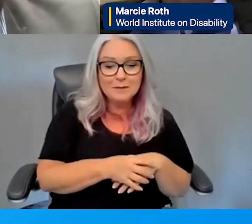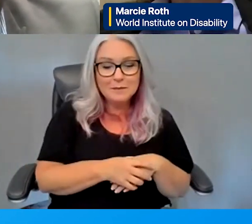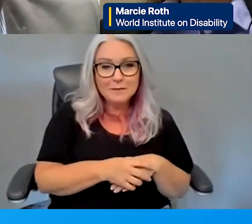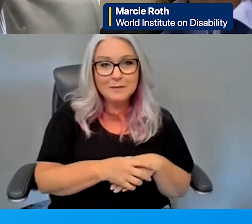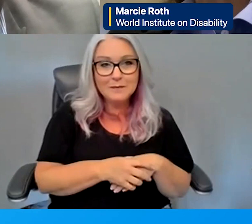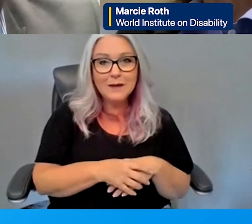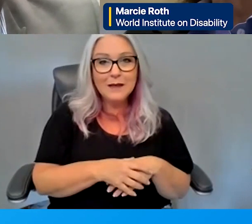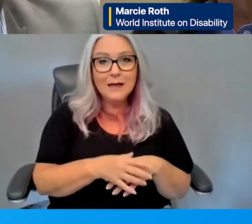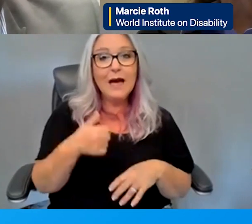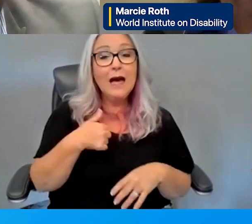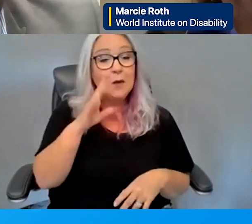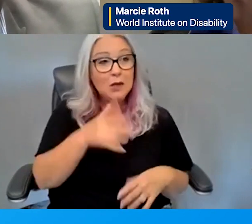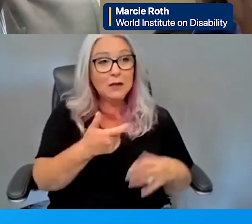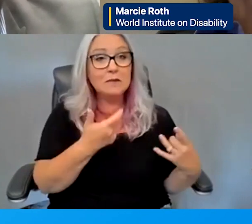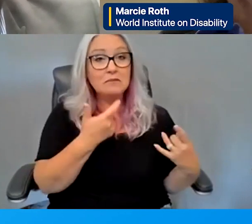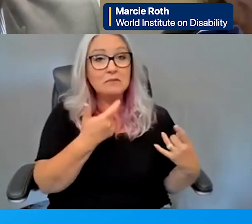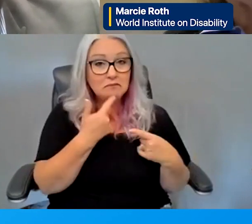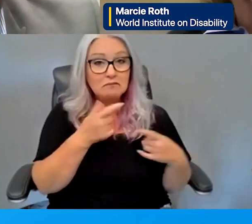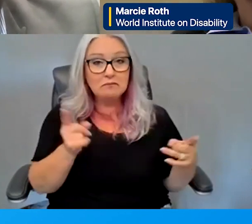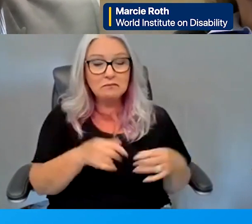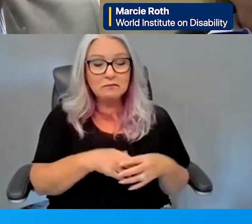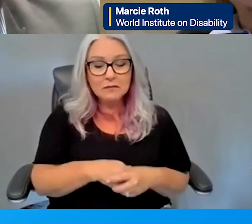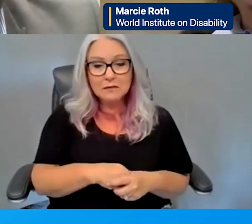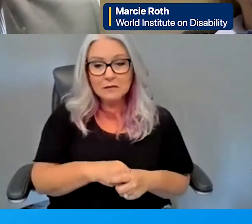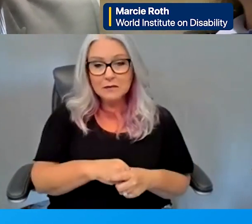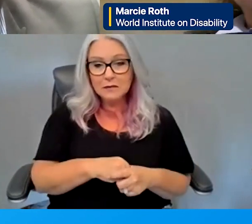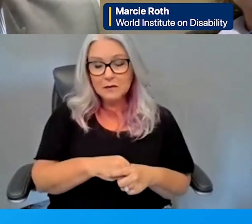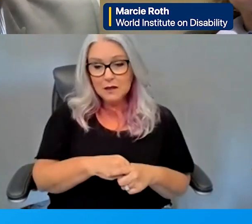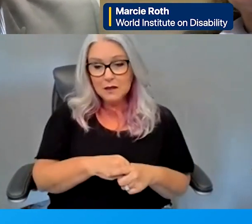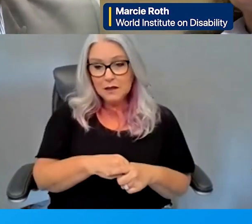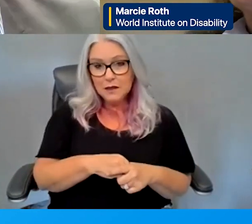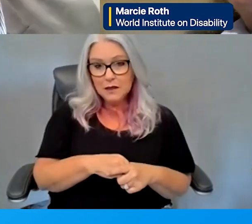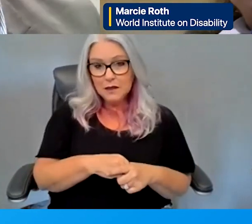say we are seeing some progress